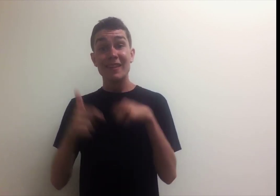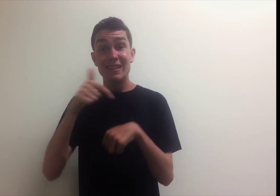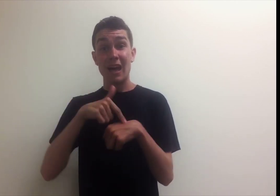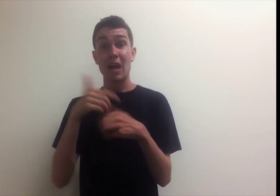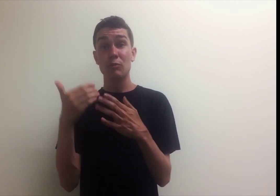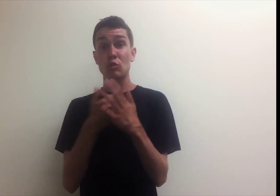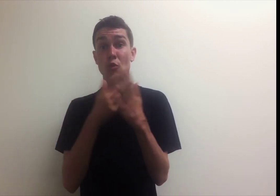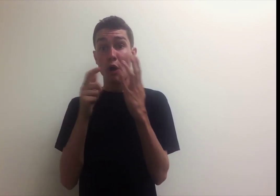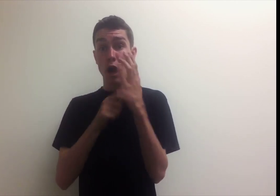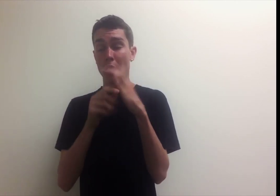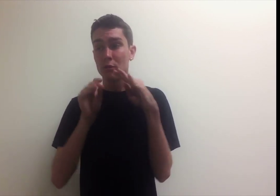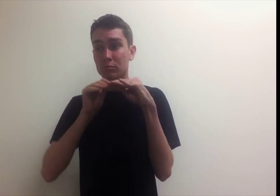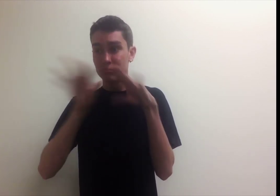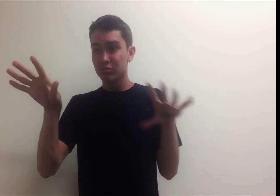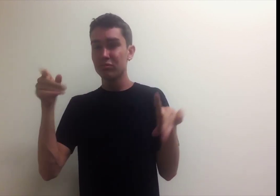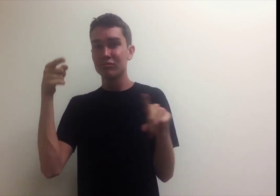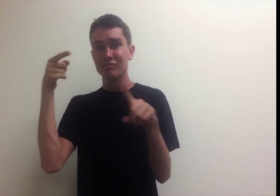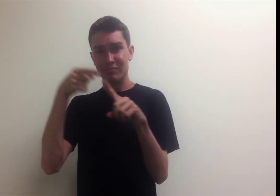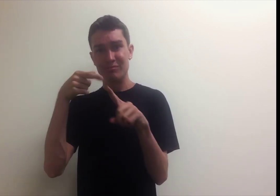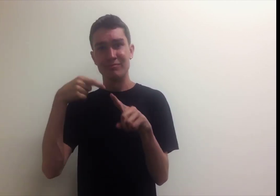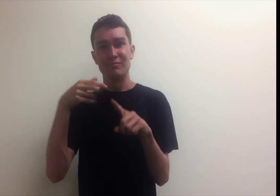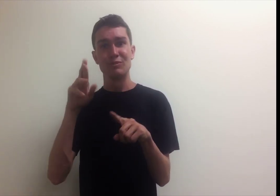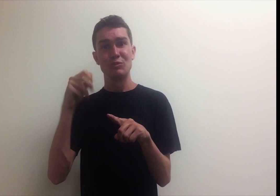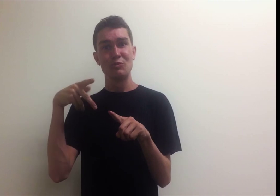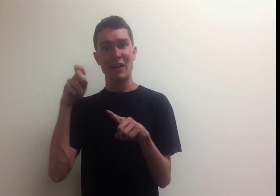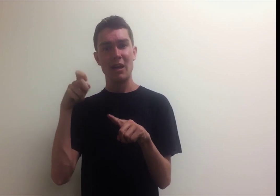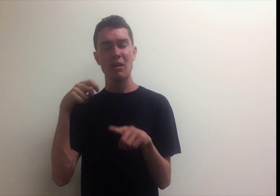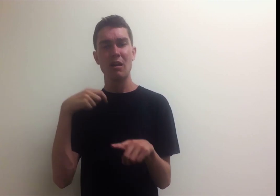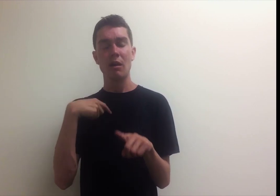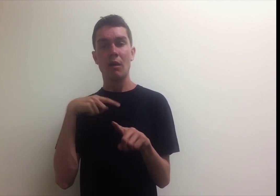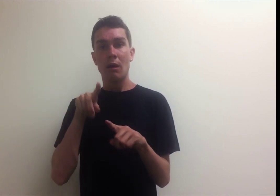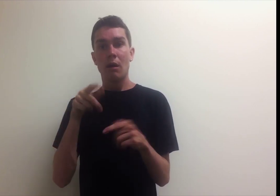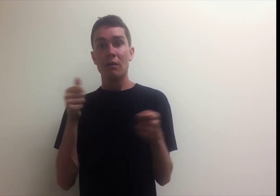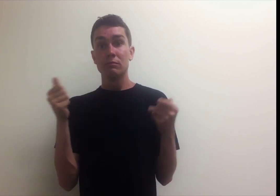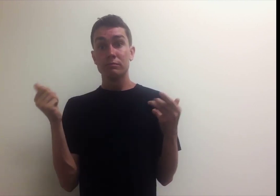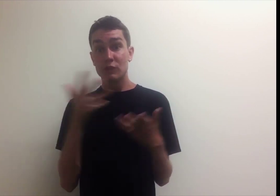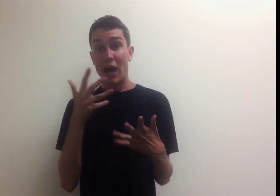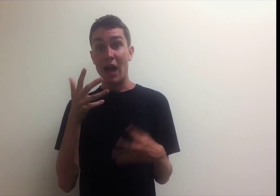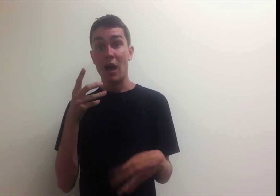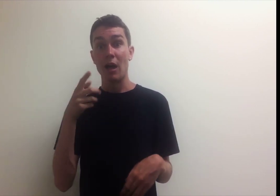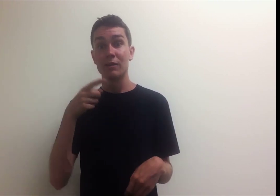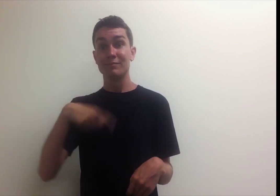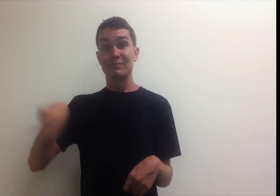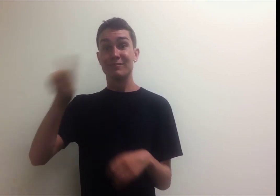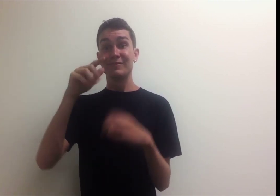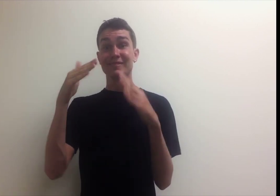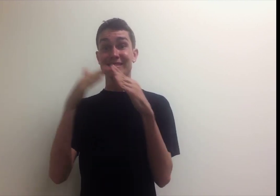Every time a new article come out, I lived with the paranoia